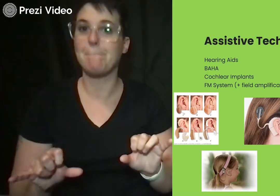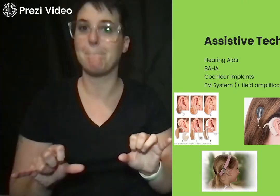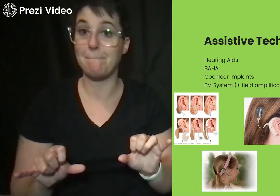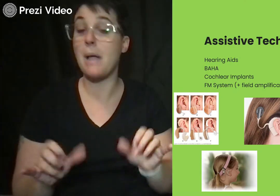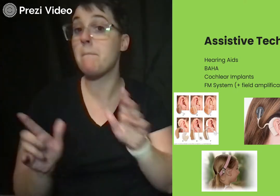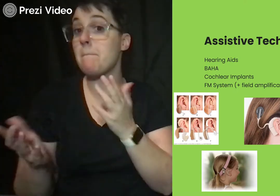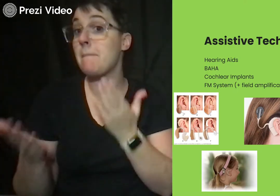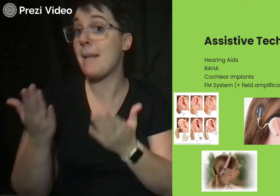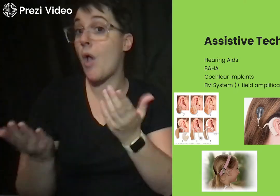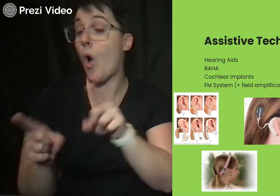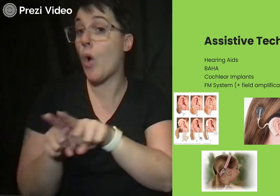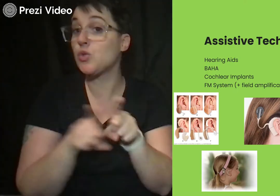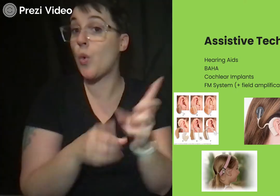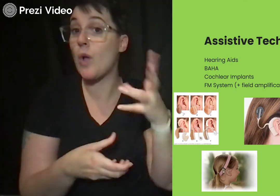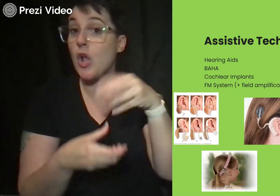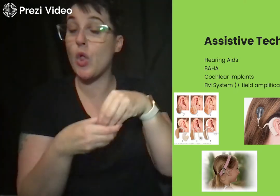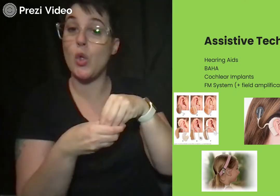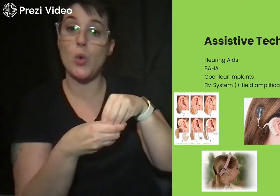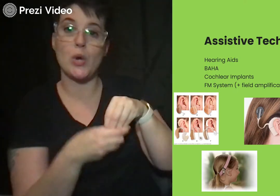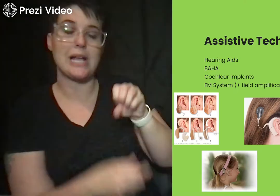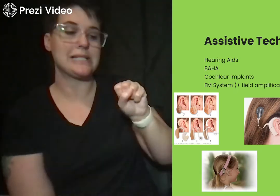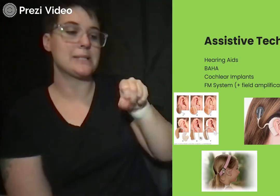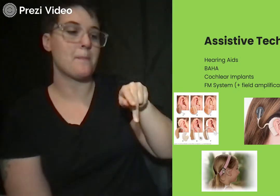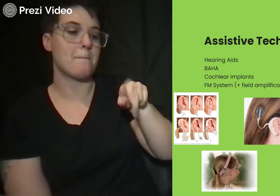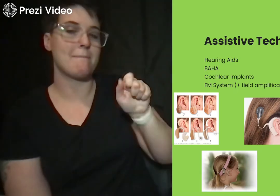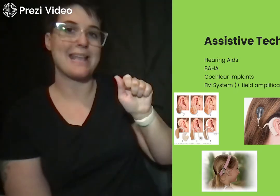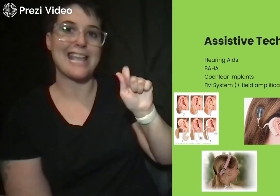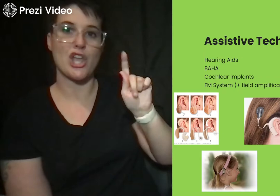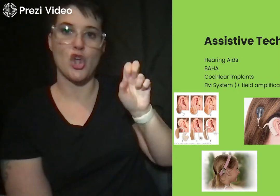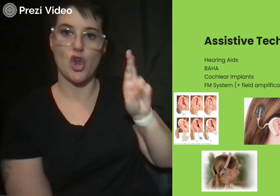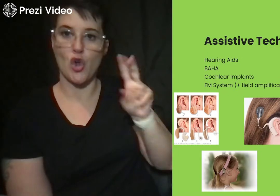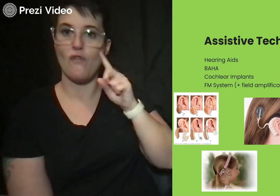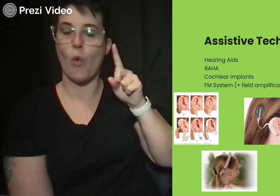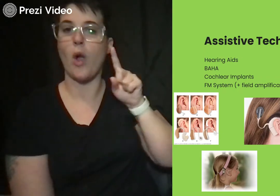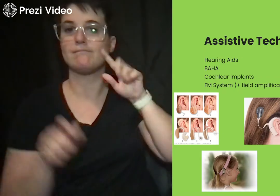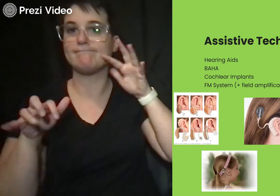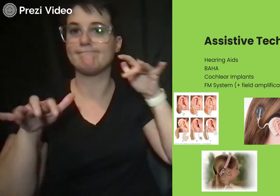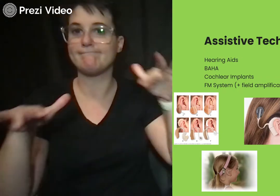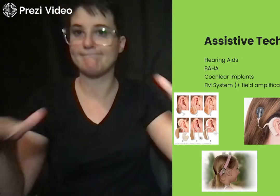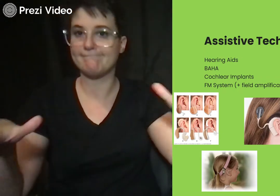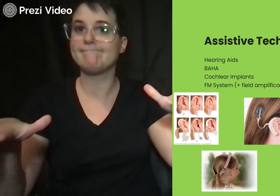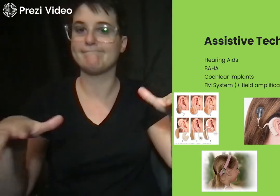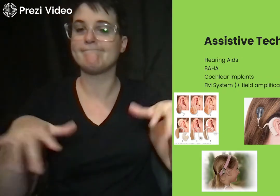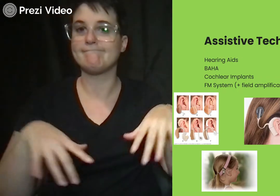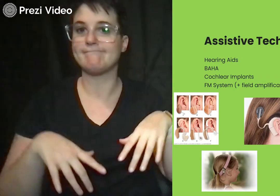FM systems may include field amplification speakers.